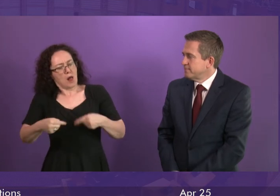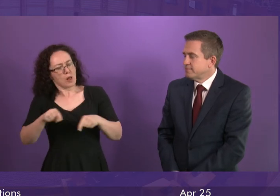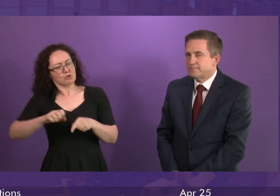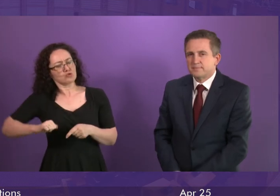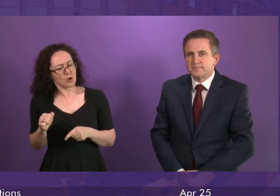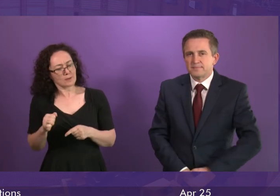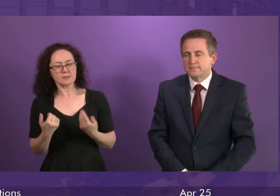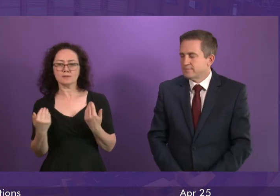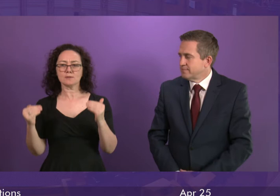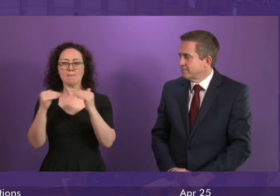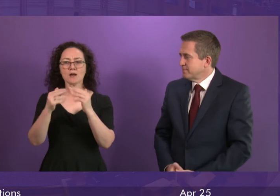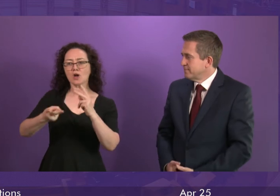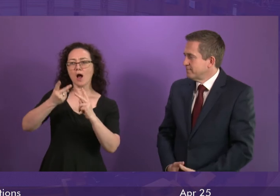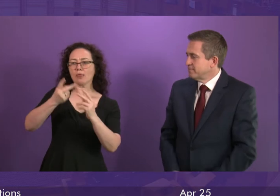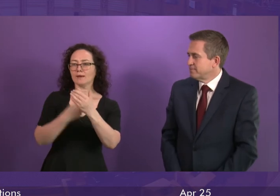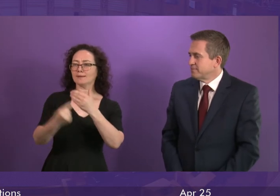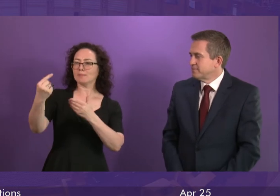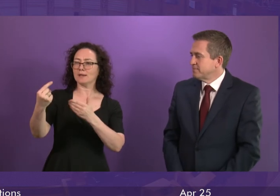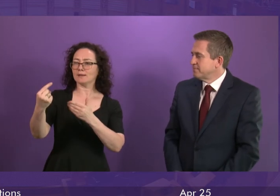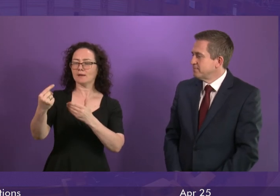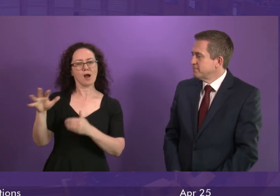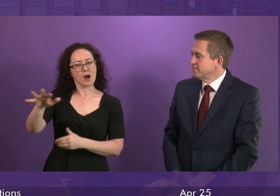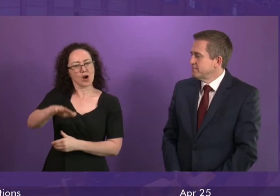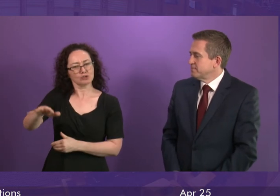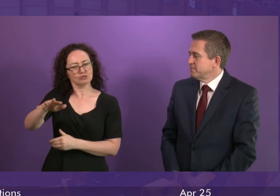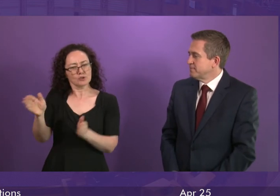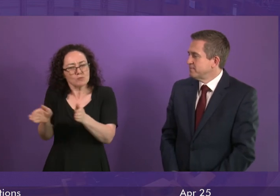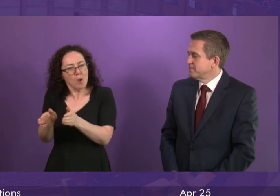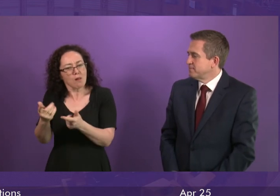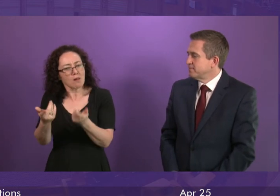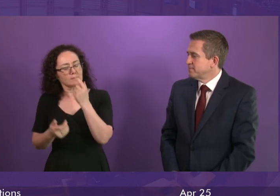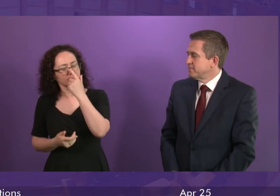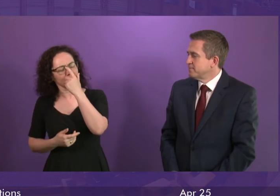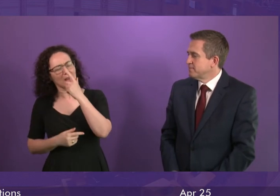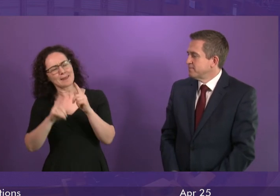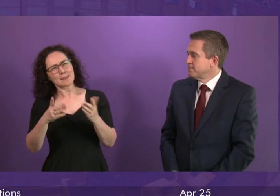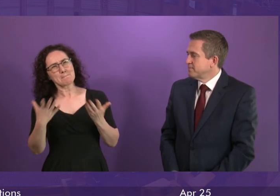small, independent countries and become more prosperous and fairer as a result. The big